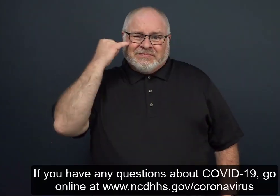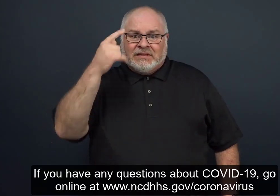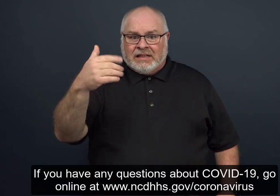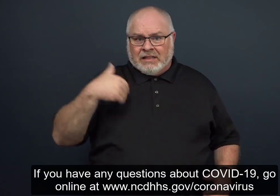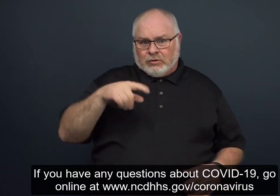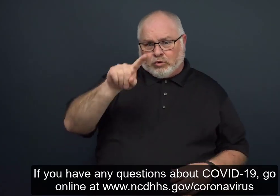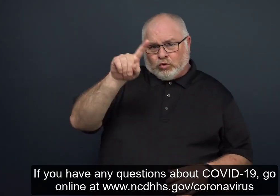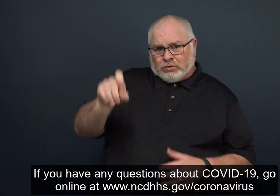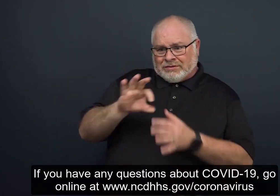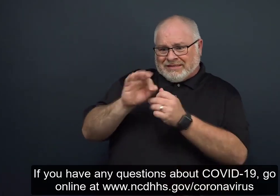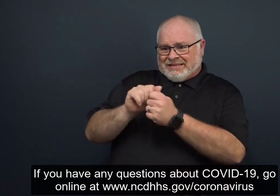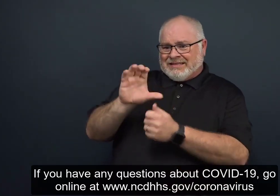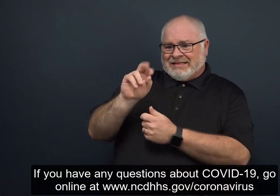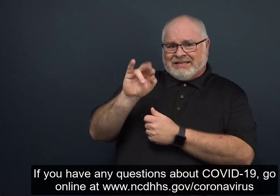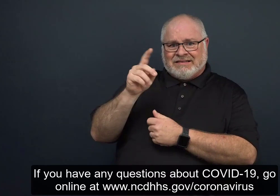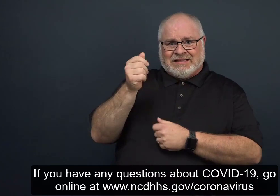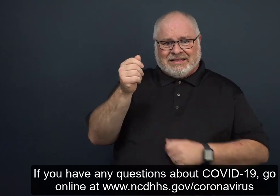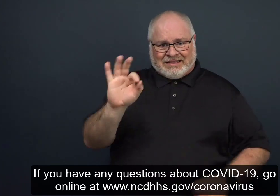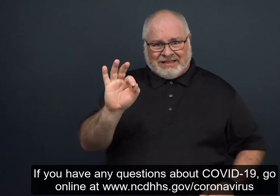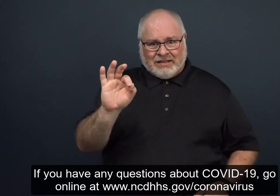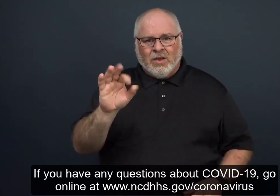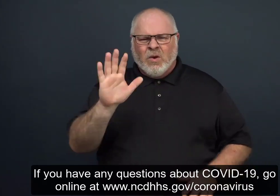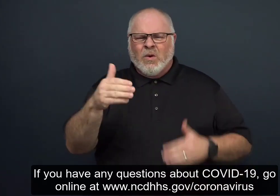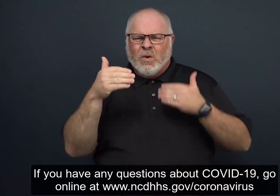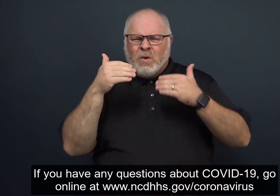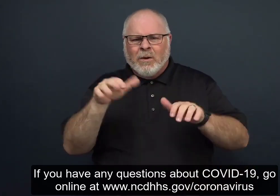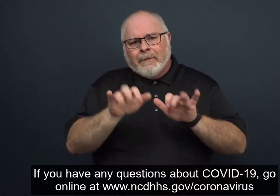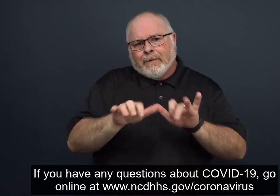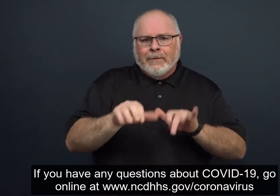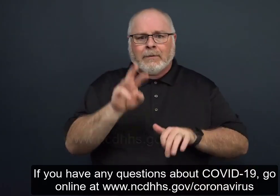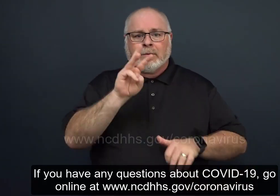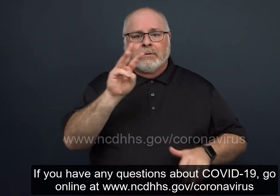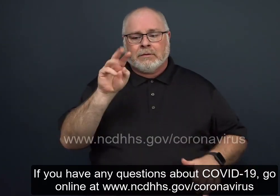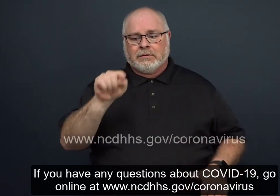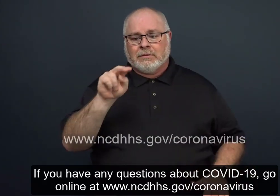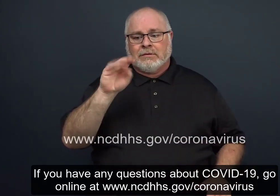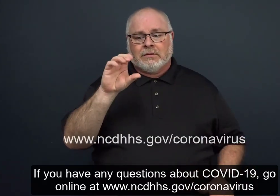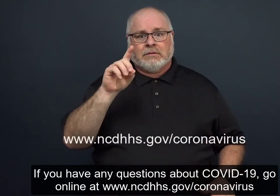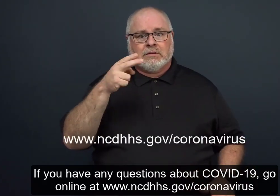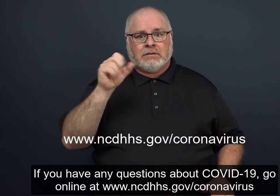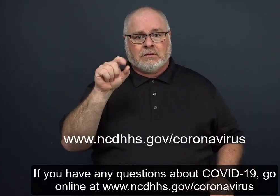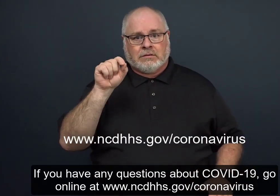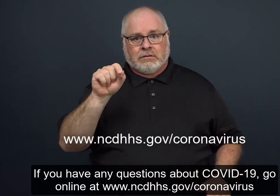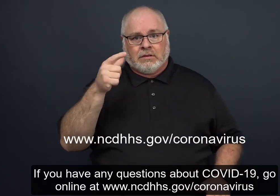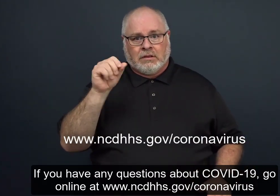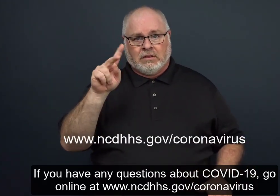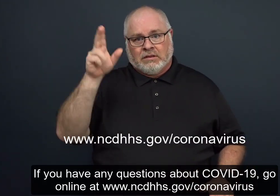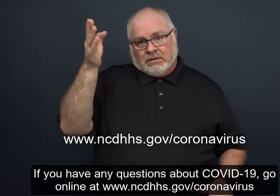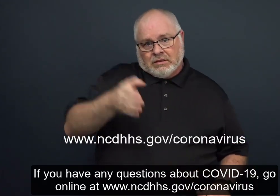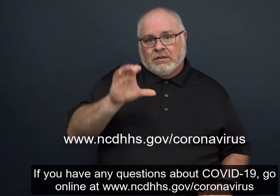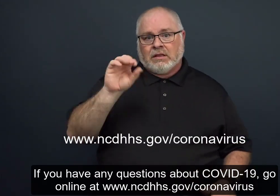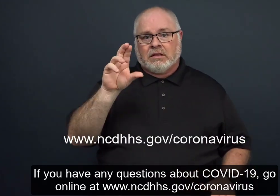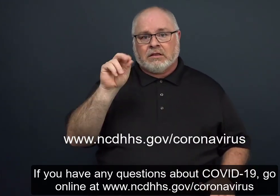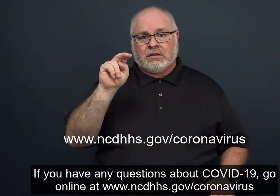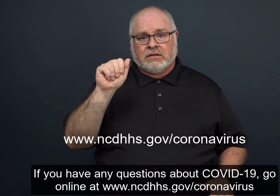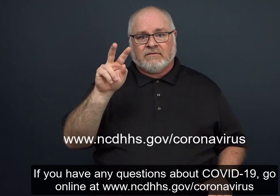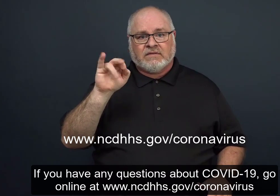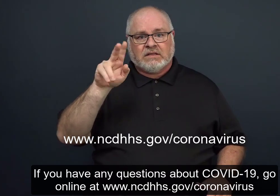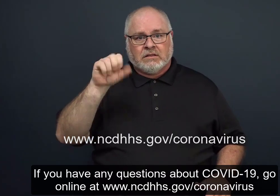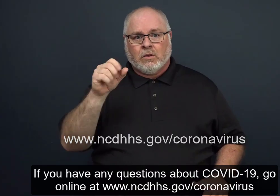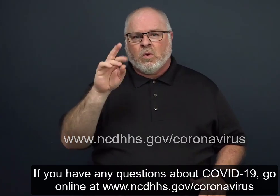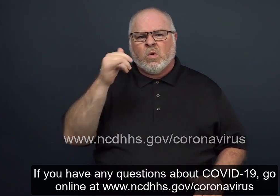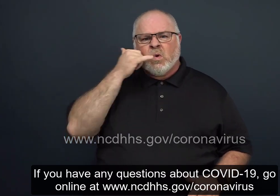If you have any questions about COVID-19, go online at www.ncdhhs.gov/coronavirus